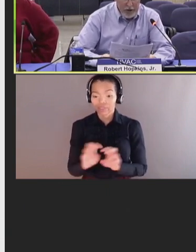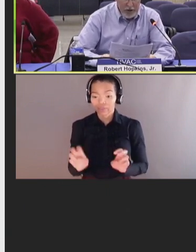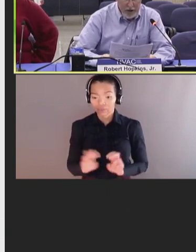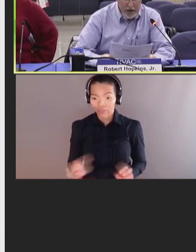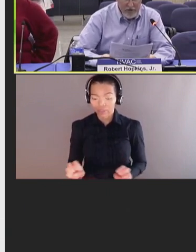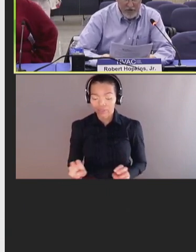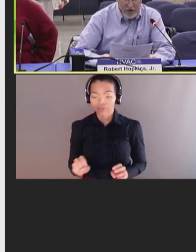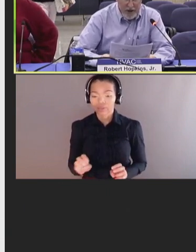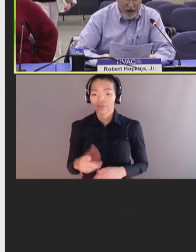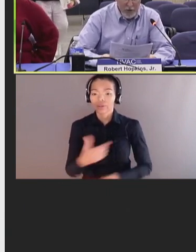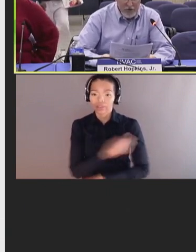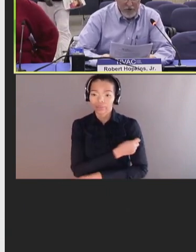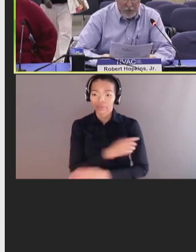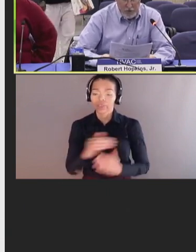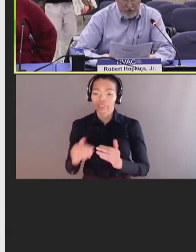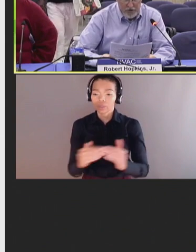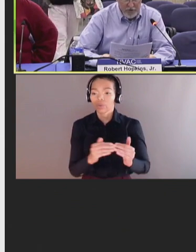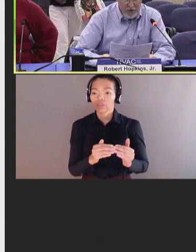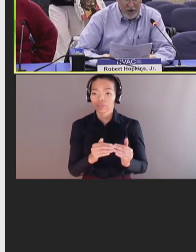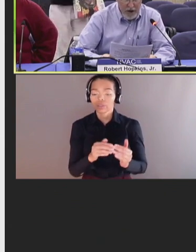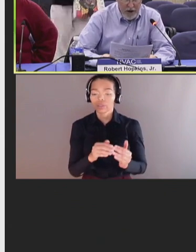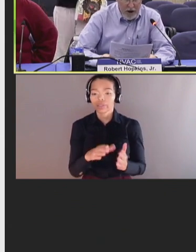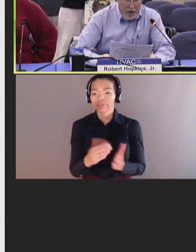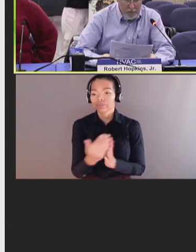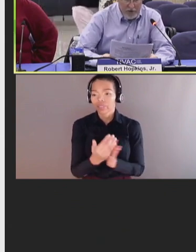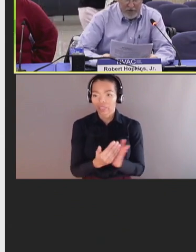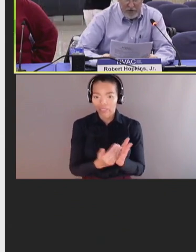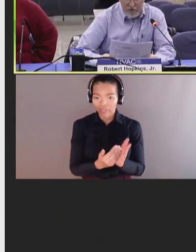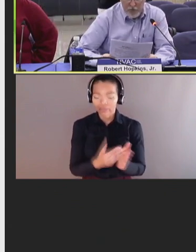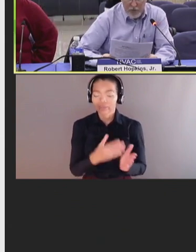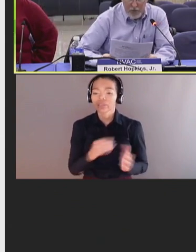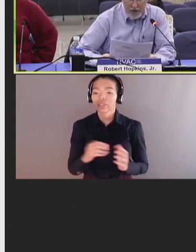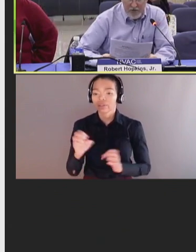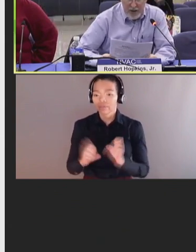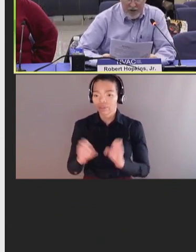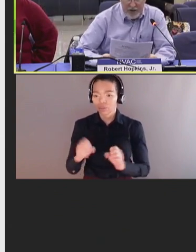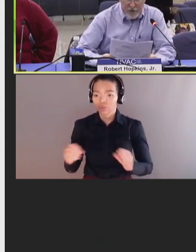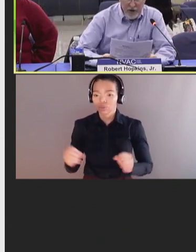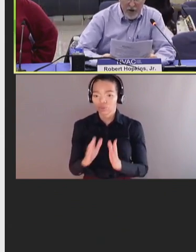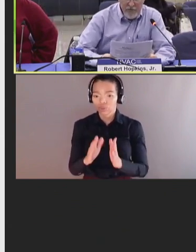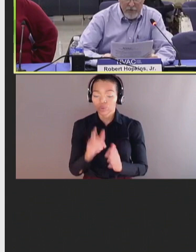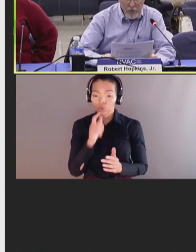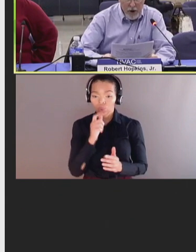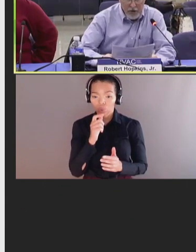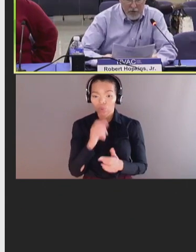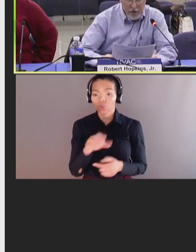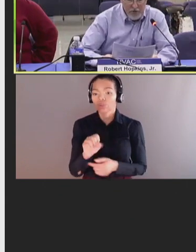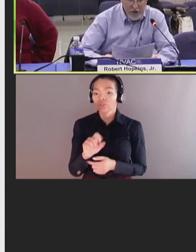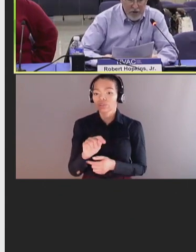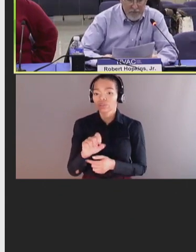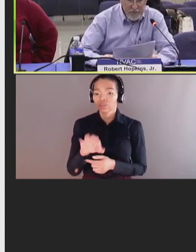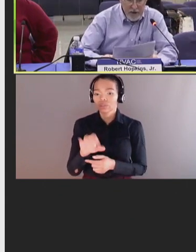Lessons and Evaluation Approaches. Our presenters will be Stefanie Friedhoff from Brown University,